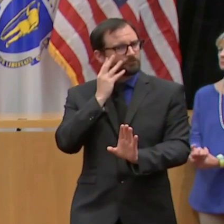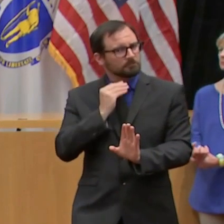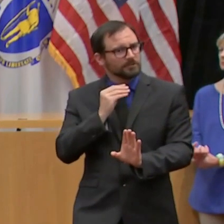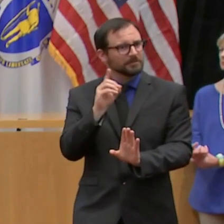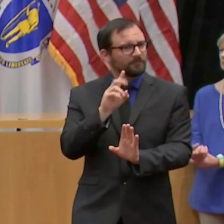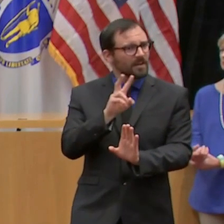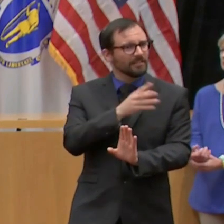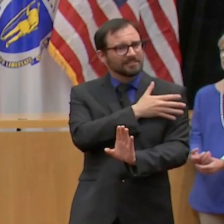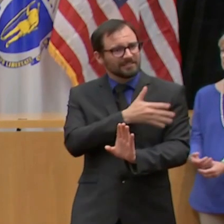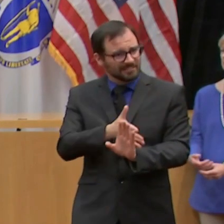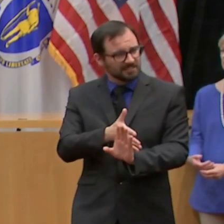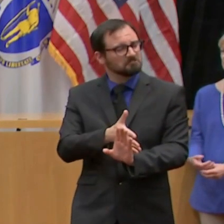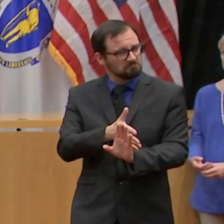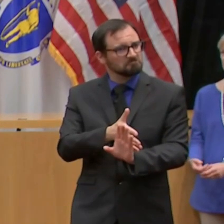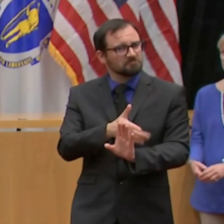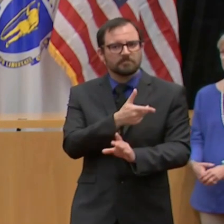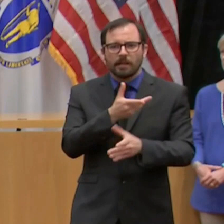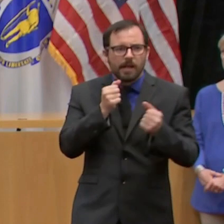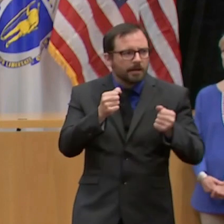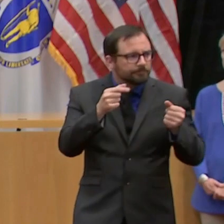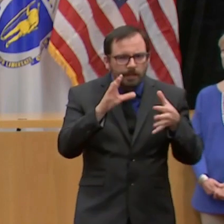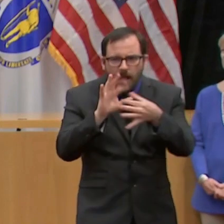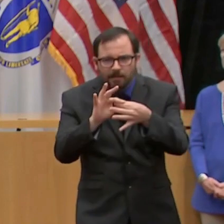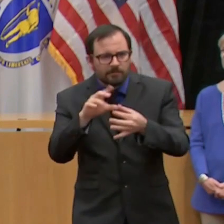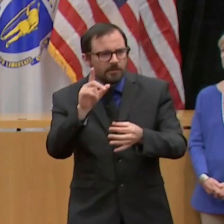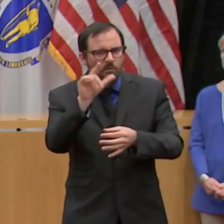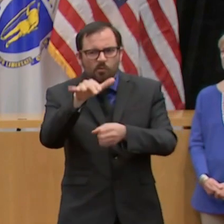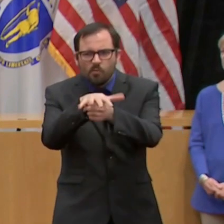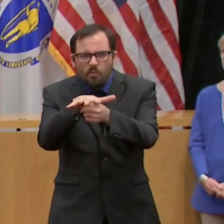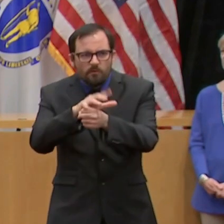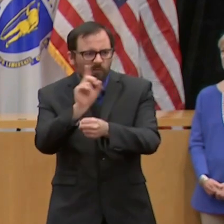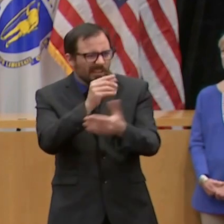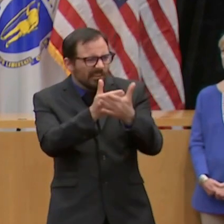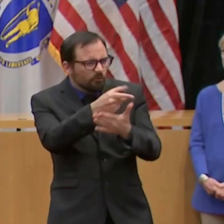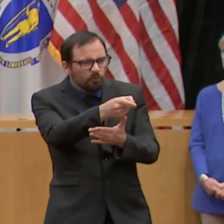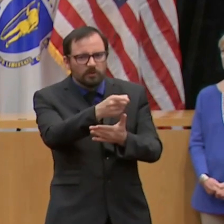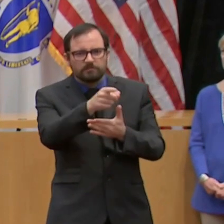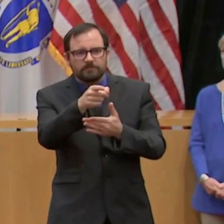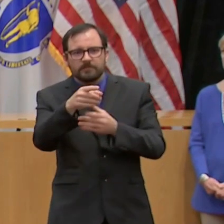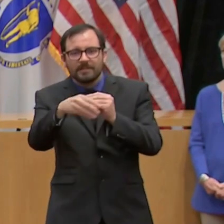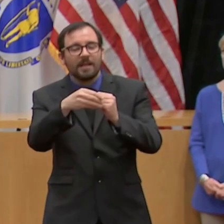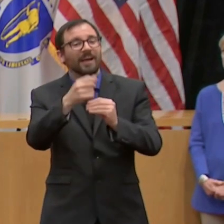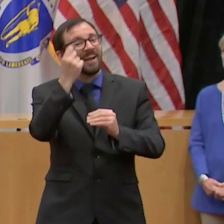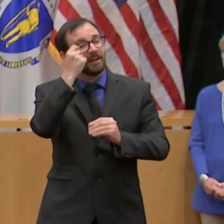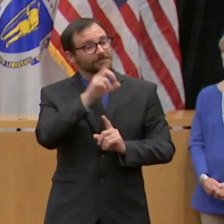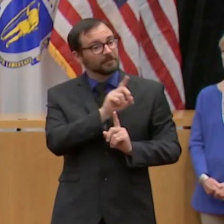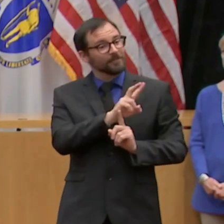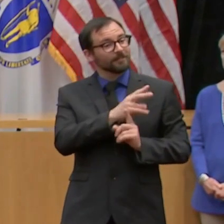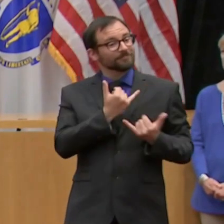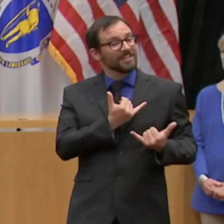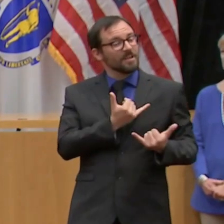SURVIVORS SPECIFICALLY TO DOMESTIC VIOLENCE SERVICES. NOW DURING THE PUBLIC